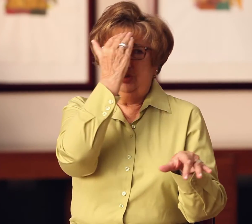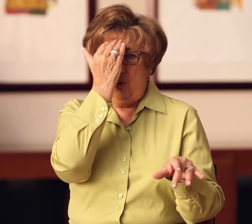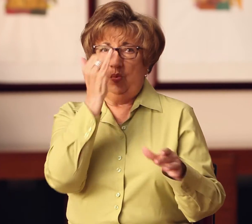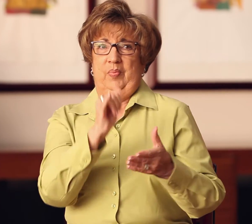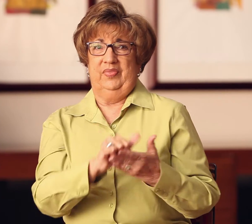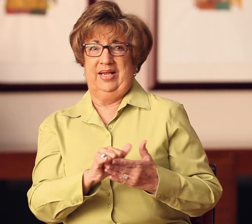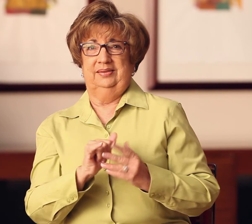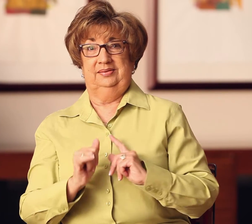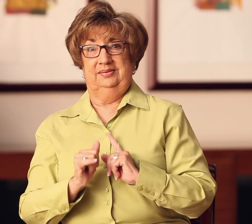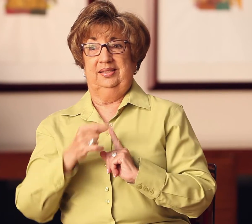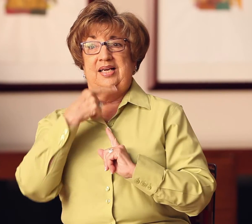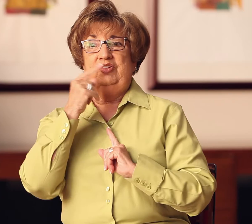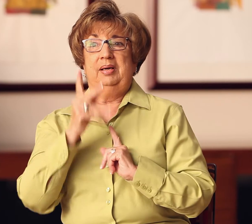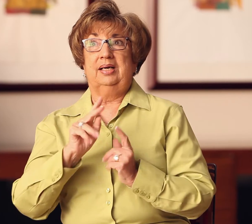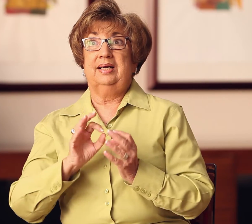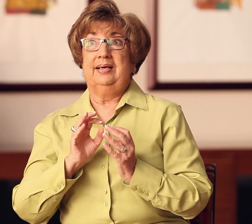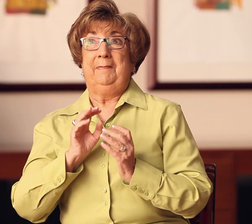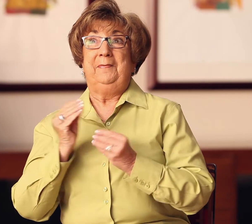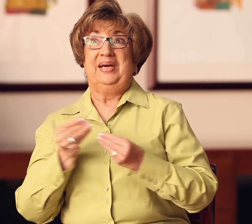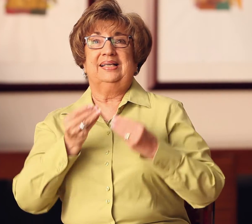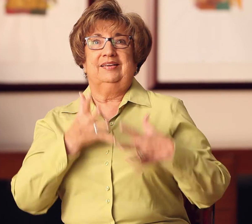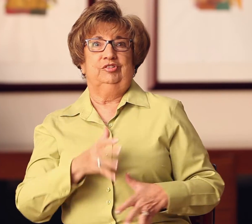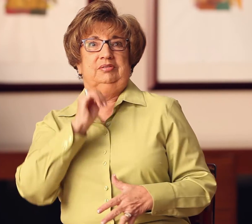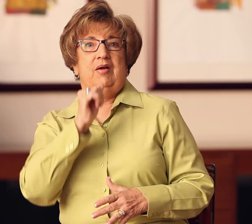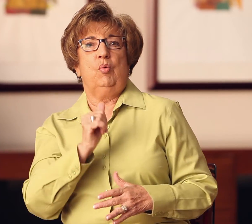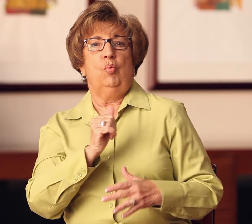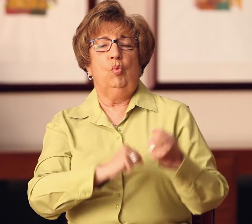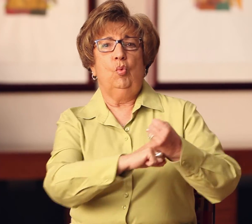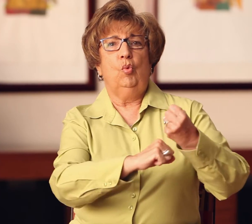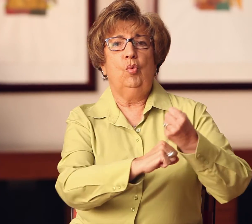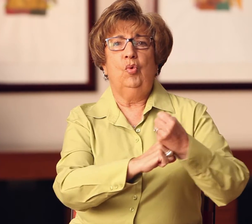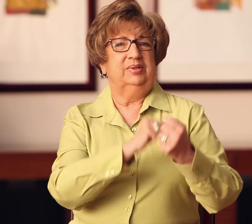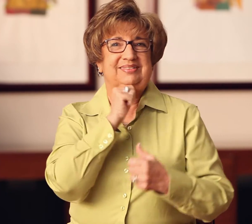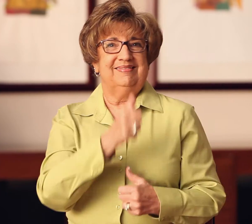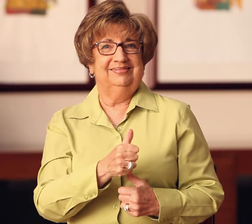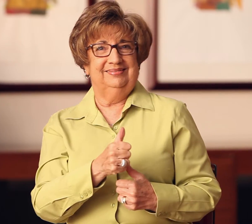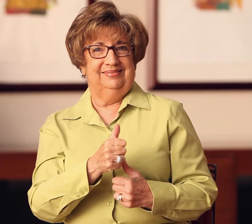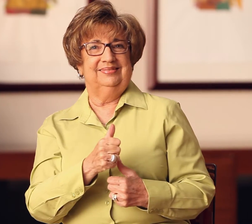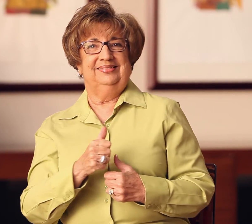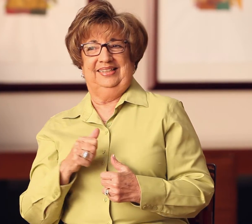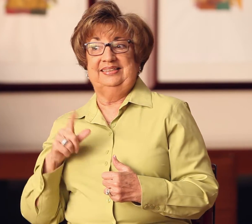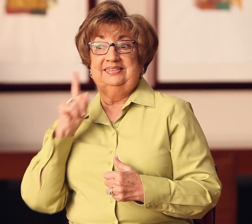favor them. The deaf mediator will watch both sides, and